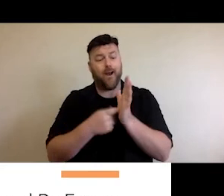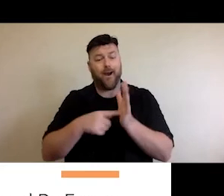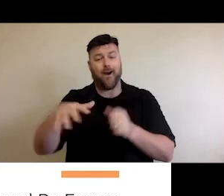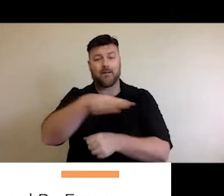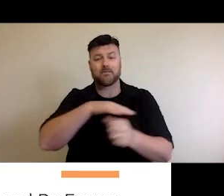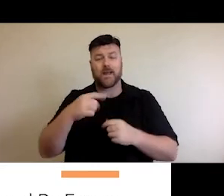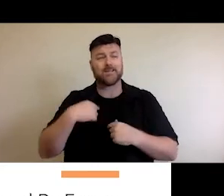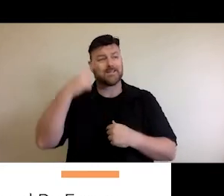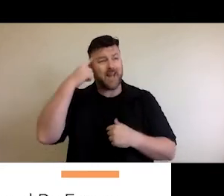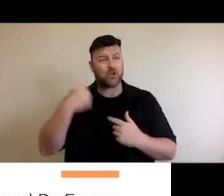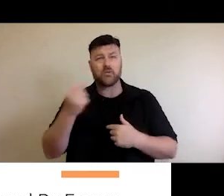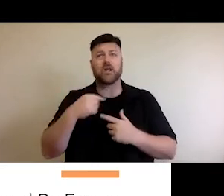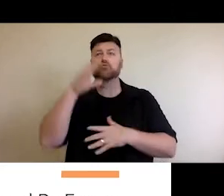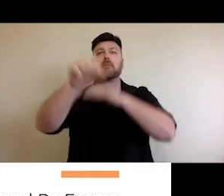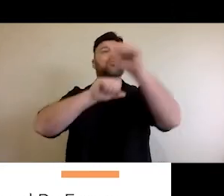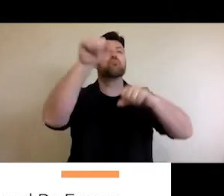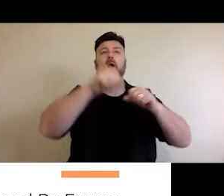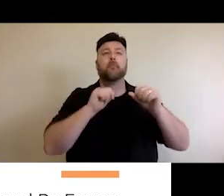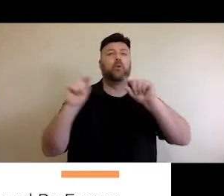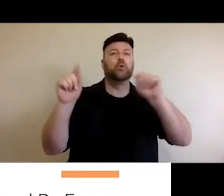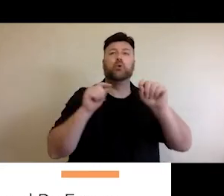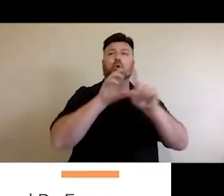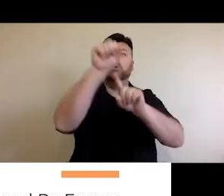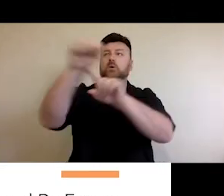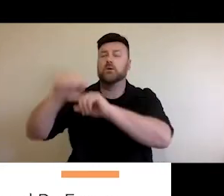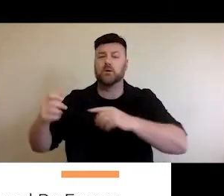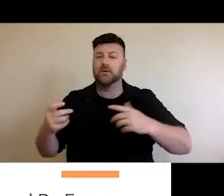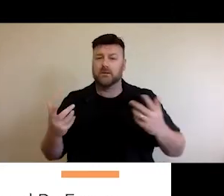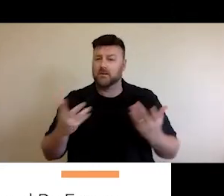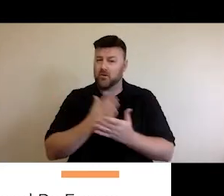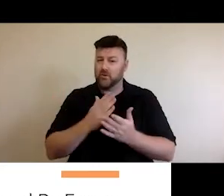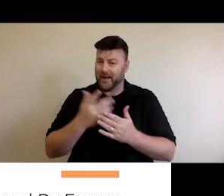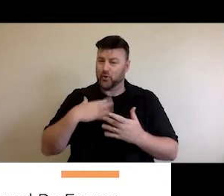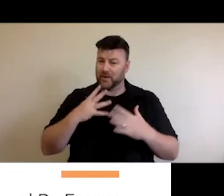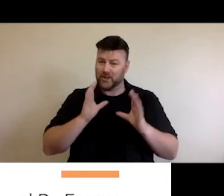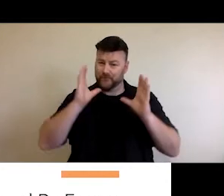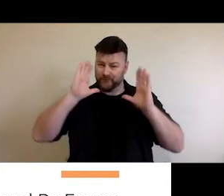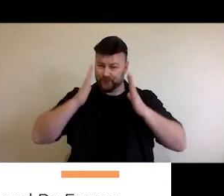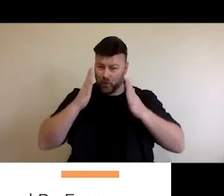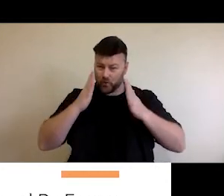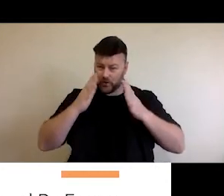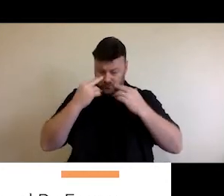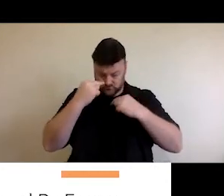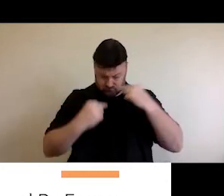to grab at too many different things. Really, it's an exercise in focus, leaning into our strengths.